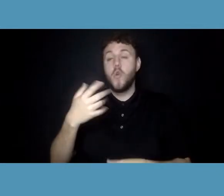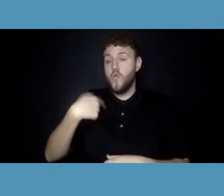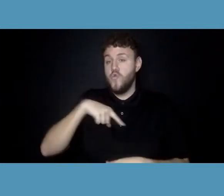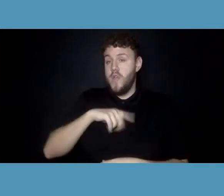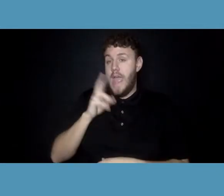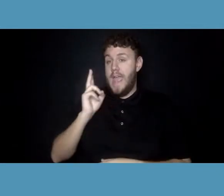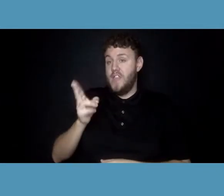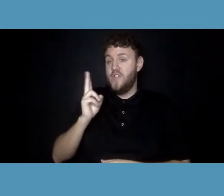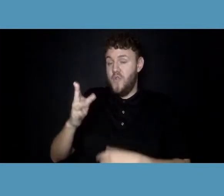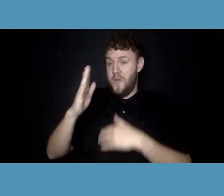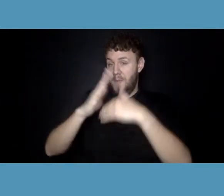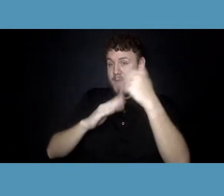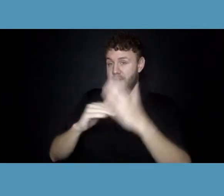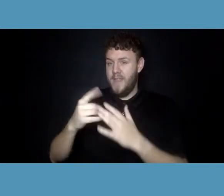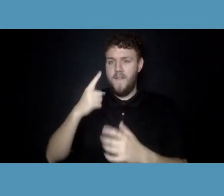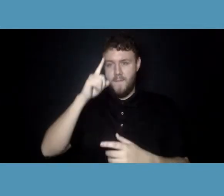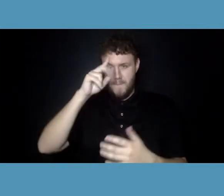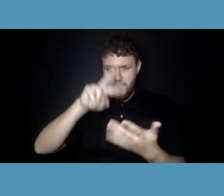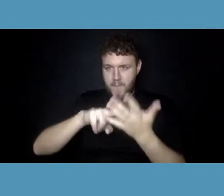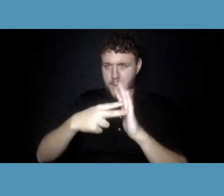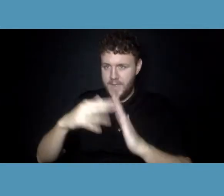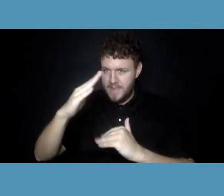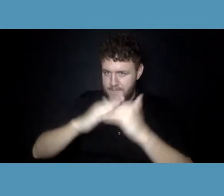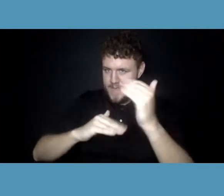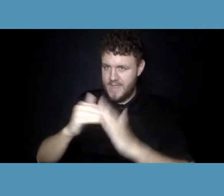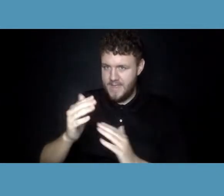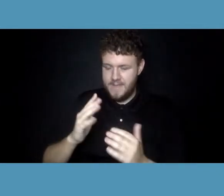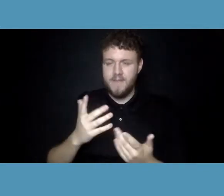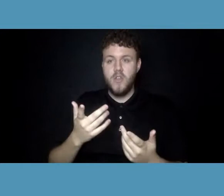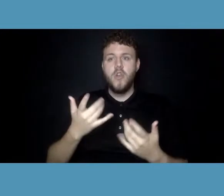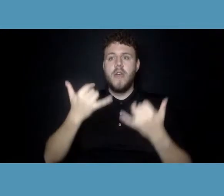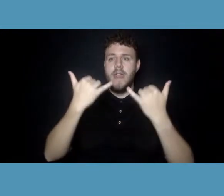We're the first purpose-built museum in the United States and we are undergoing a massive renovation.